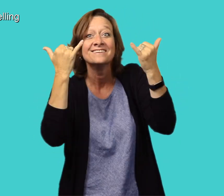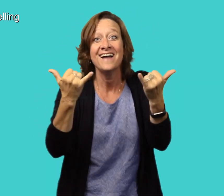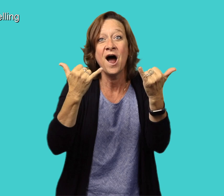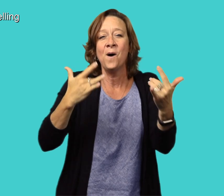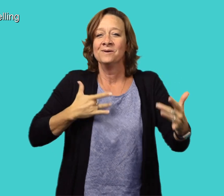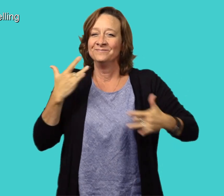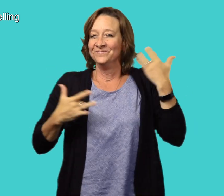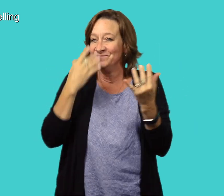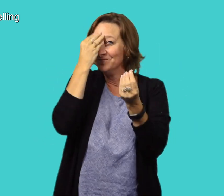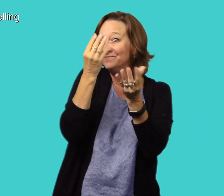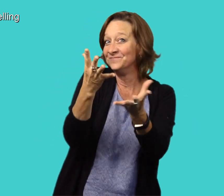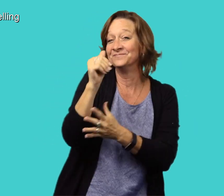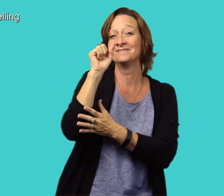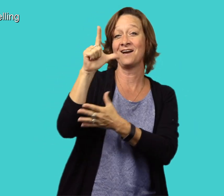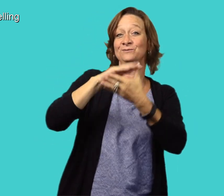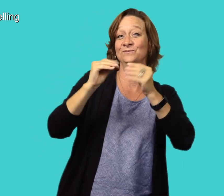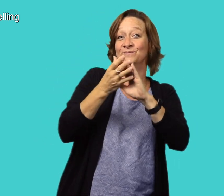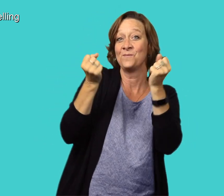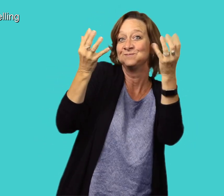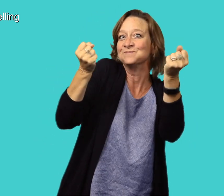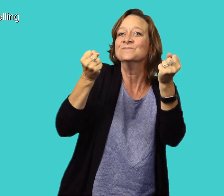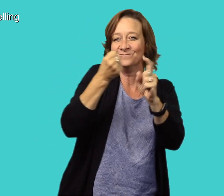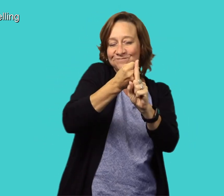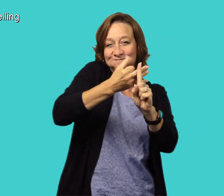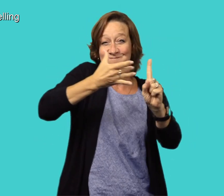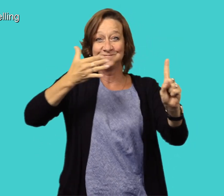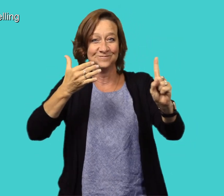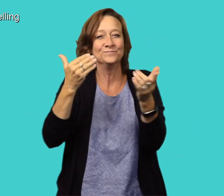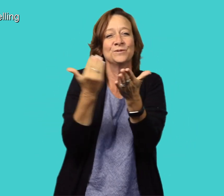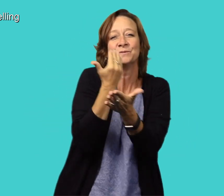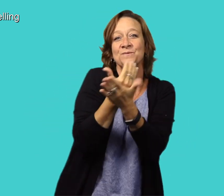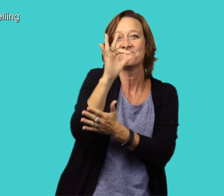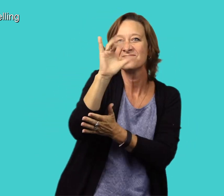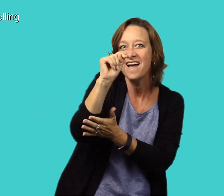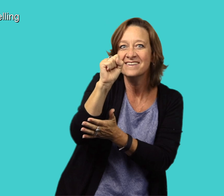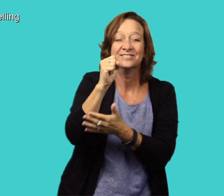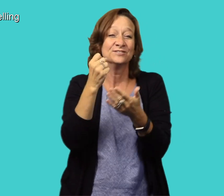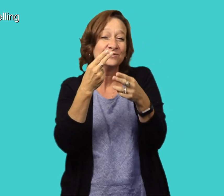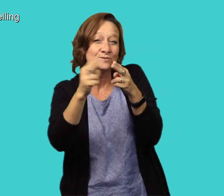We are now excited to announce that we will be expanding to provide new facts and short stories.